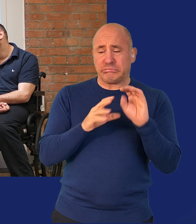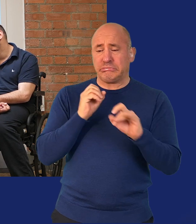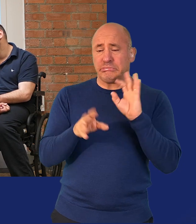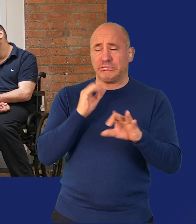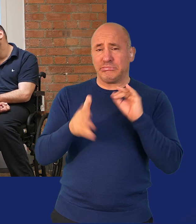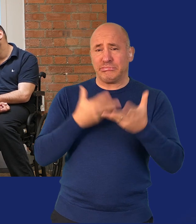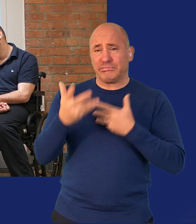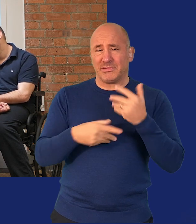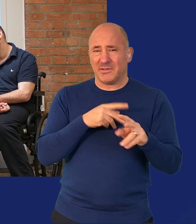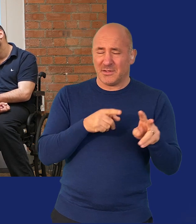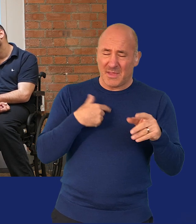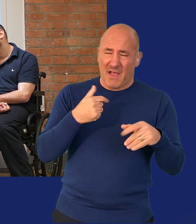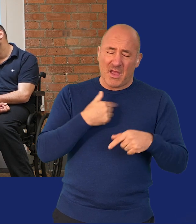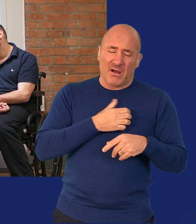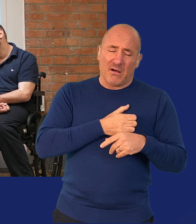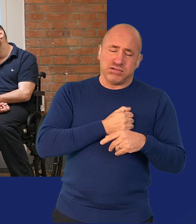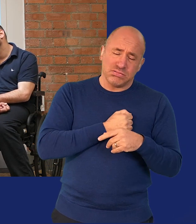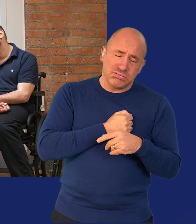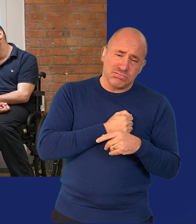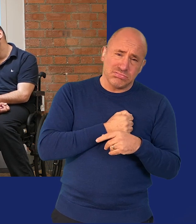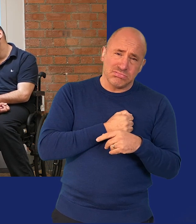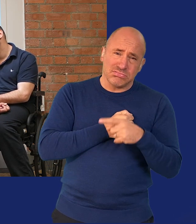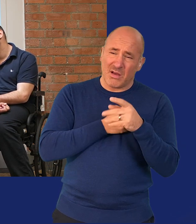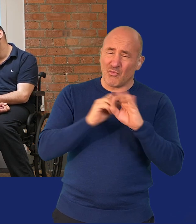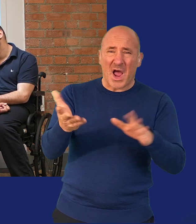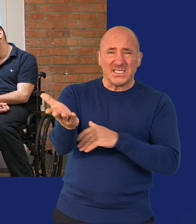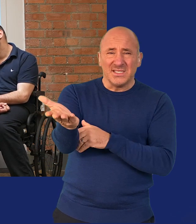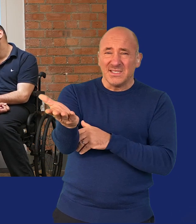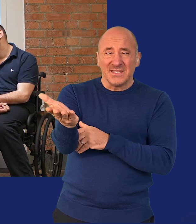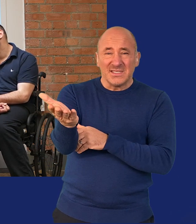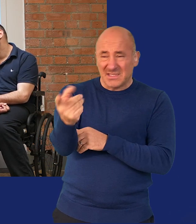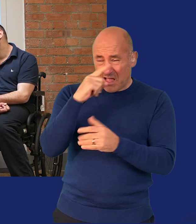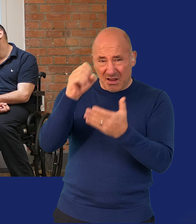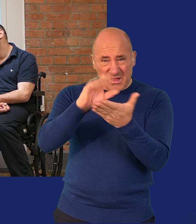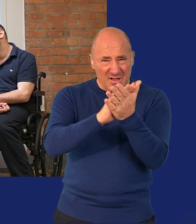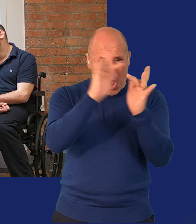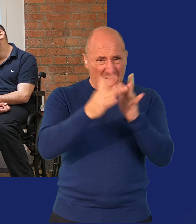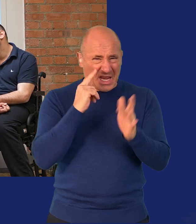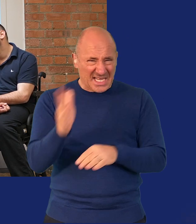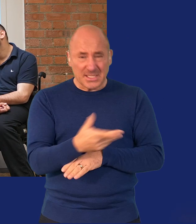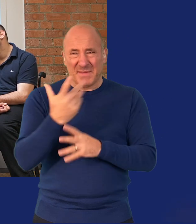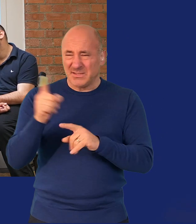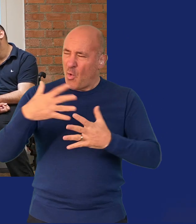We can put that online and then they can do the stuff that they're passionate about, you know. And it's such a better experience. What about you, Adam?